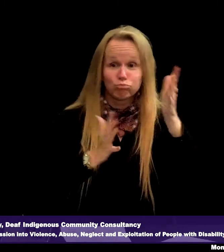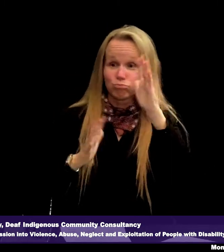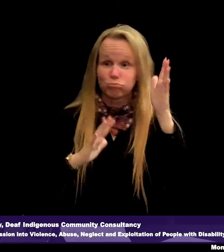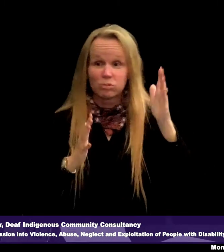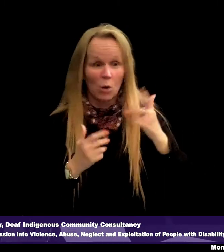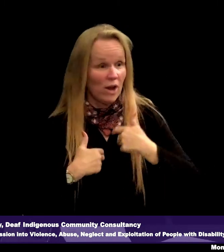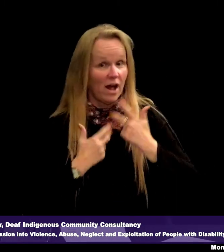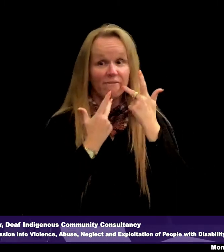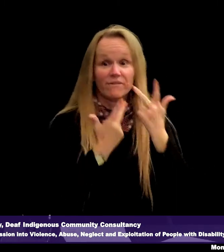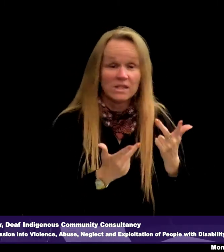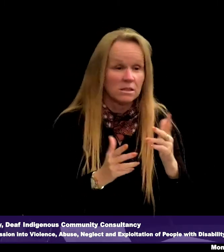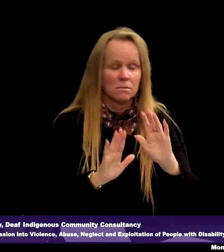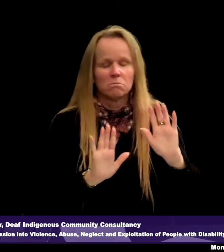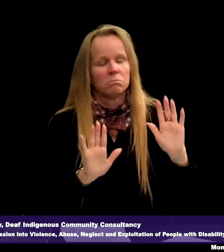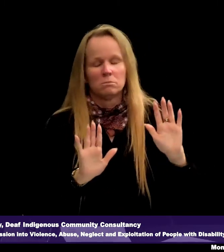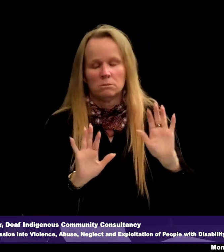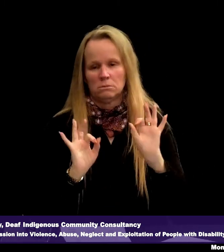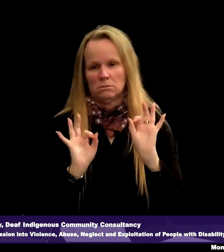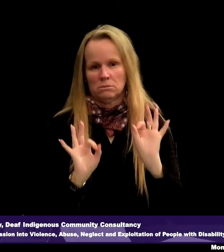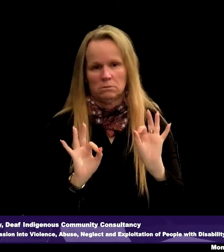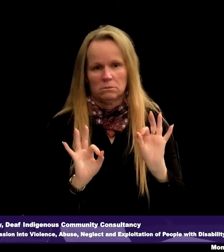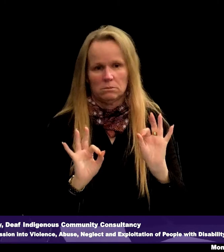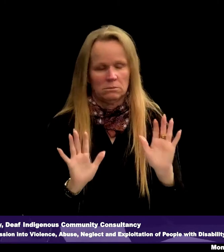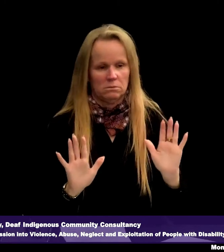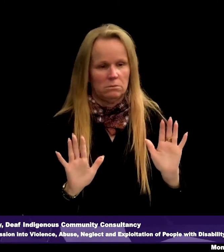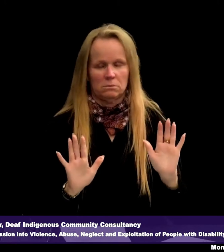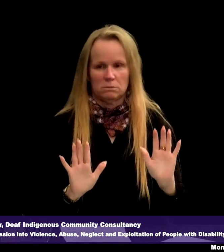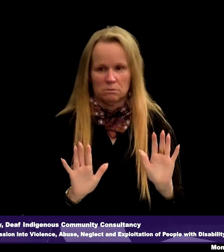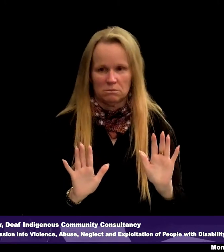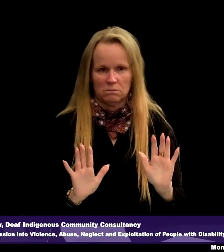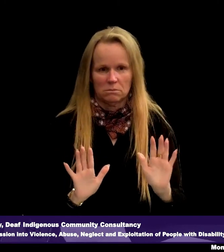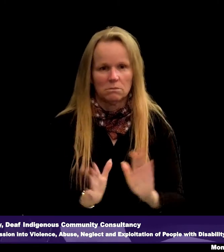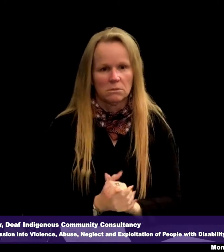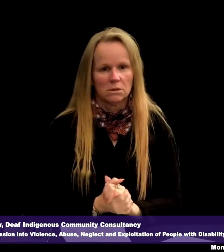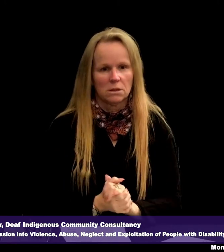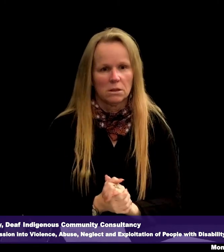fishing and they could chat with each other and when I visit, it's just lovely to see the two of them interacting.